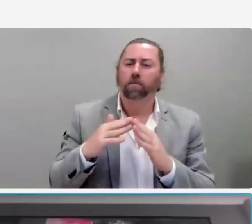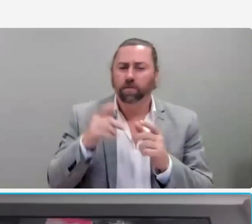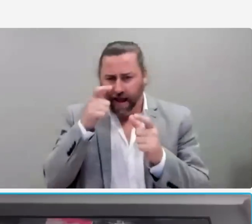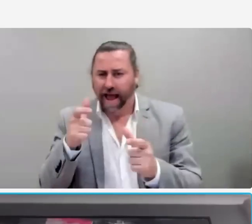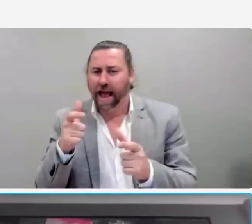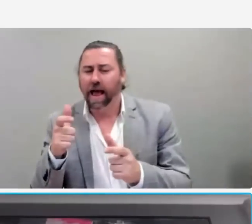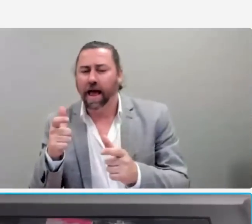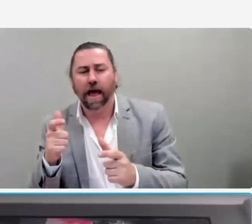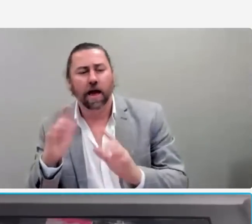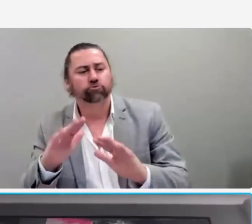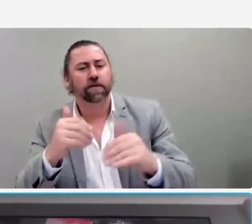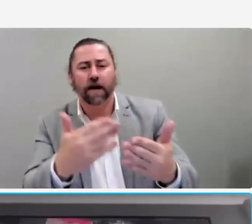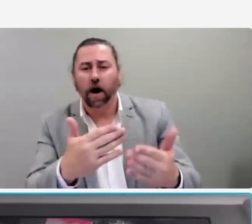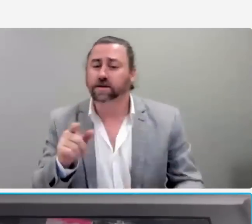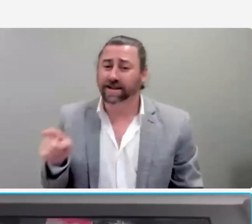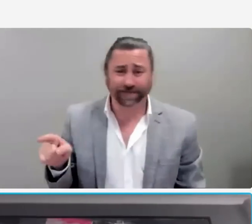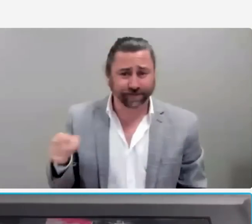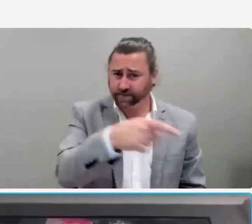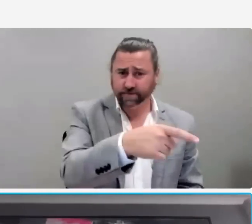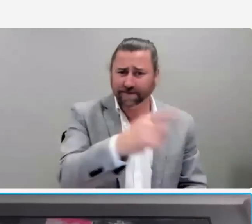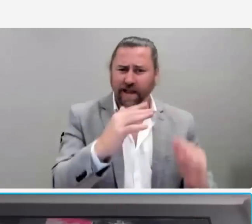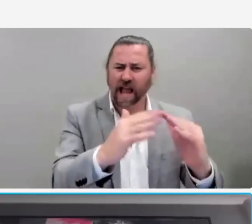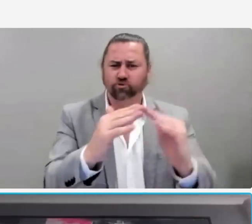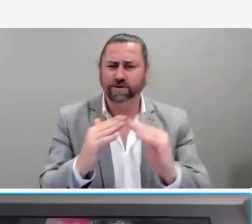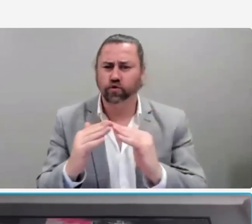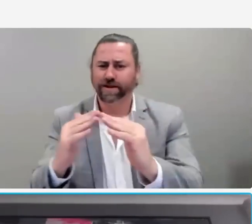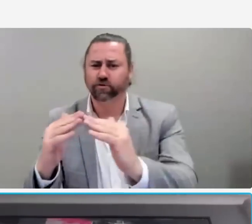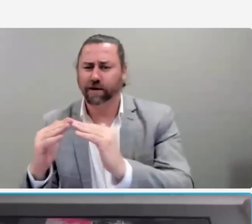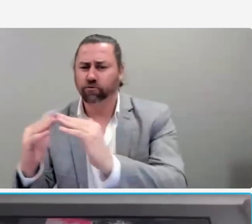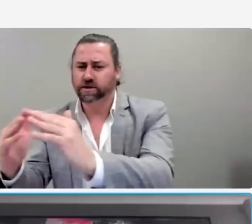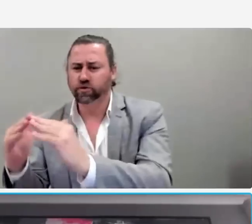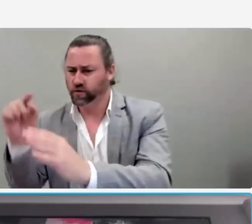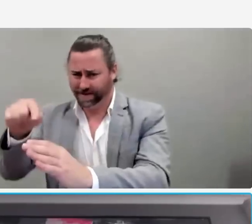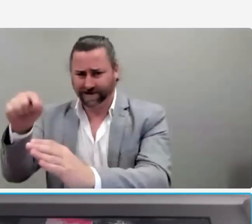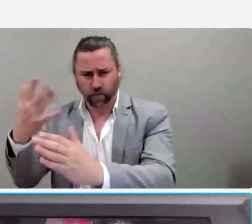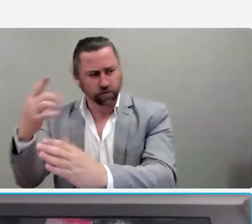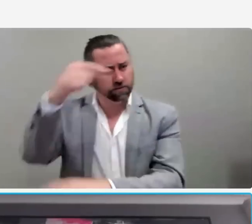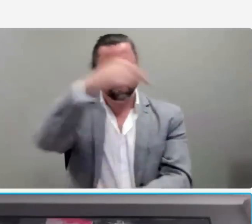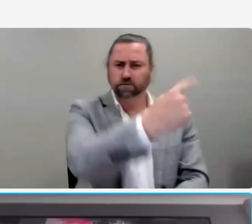residential focused and not applicable with some of the home care provider service offerings.